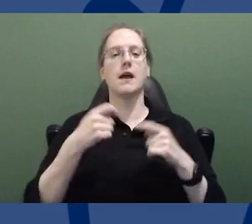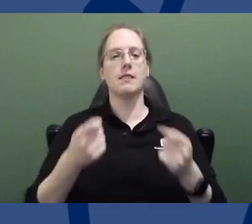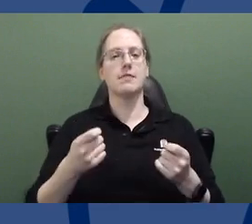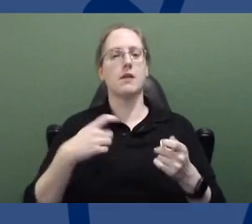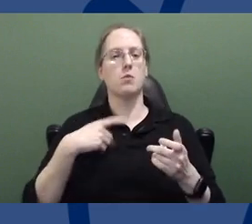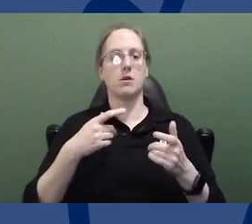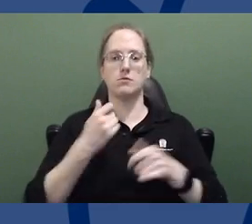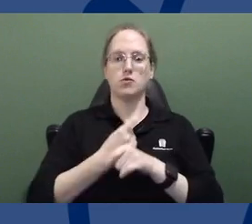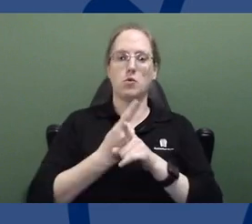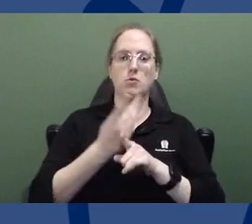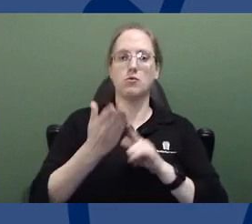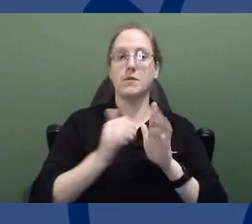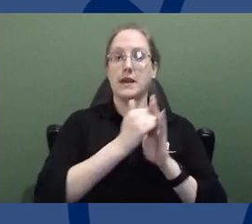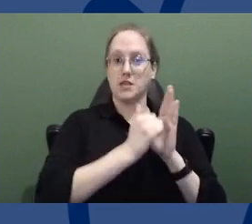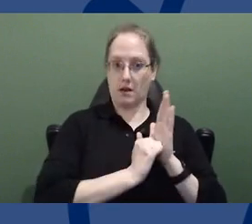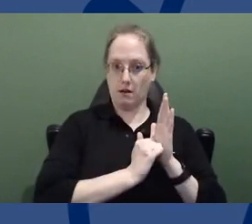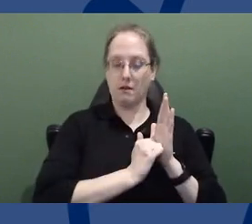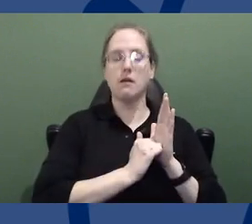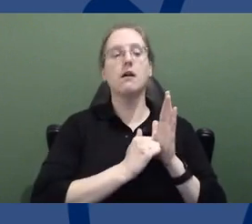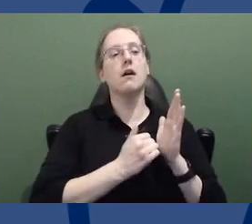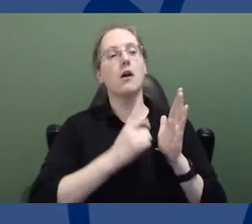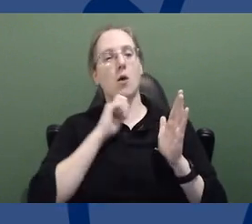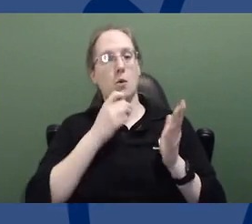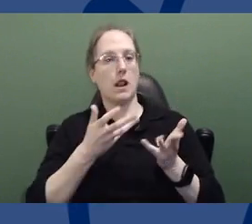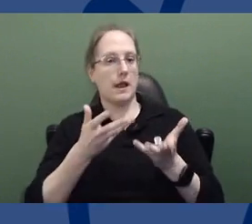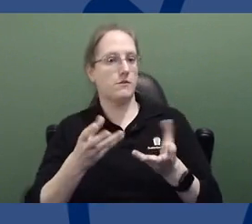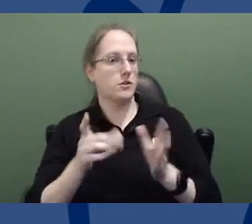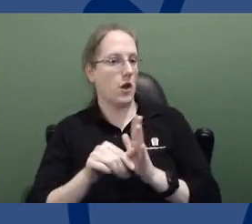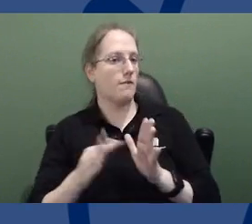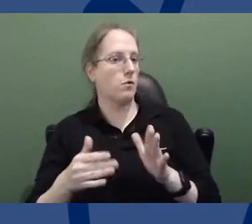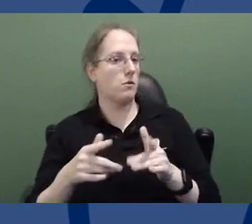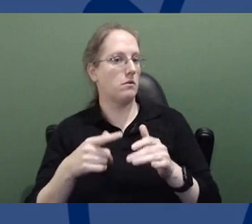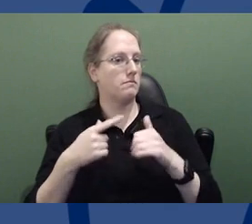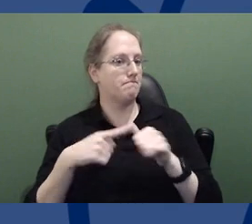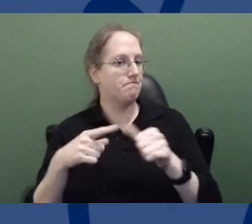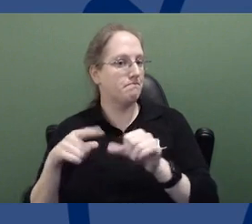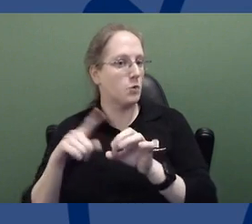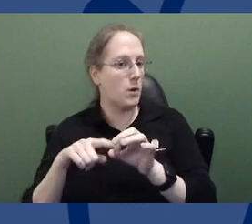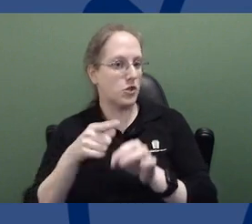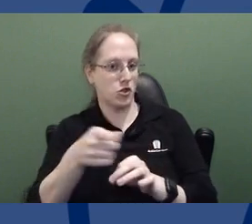some time for covering questions that you've been submitting, which you can see on the